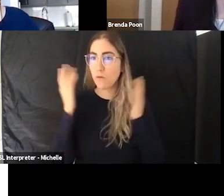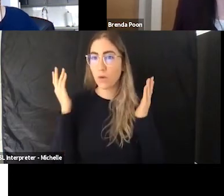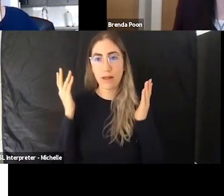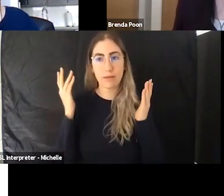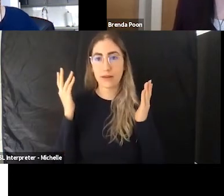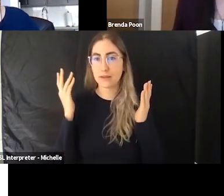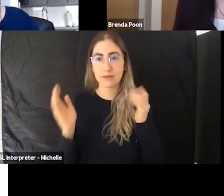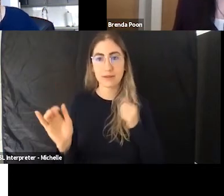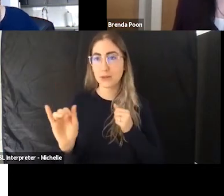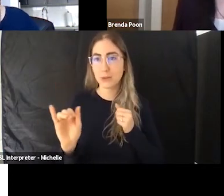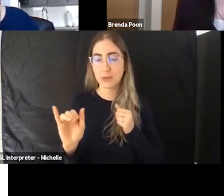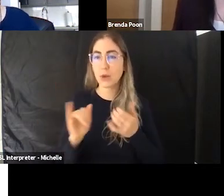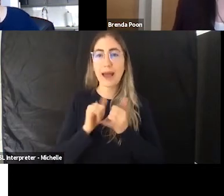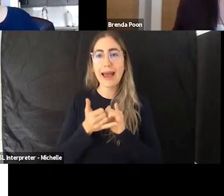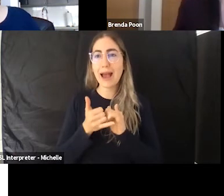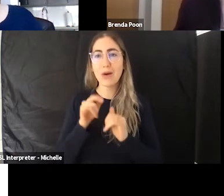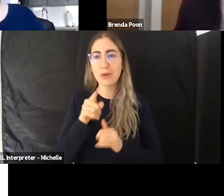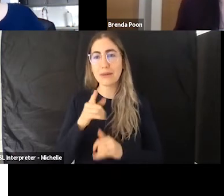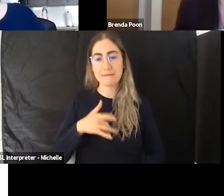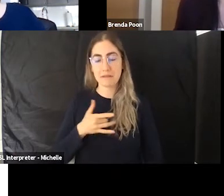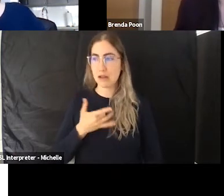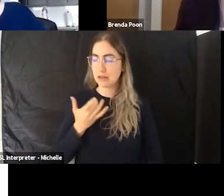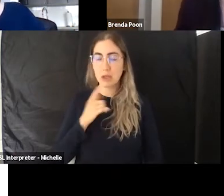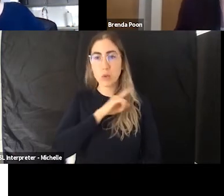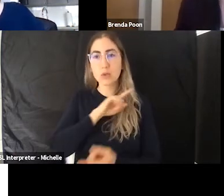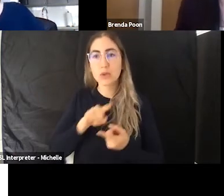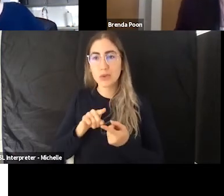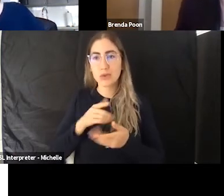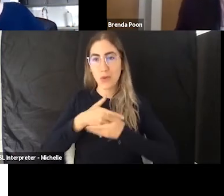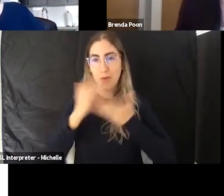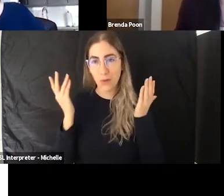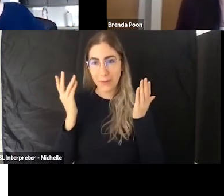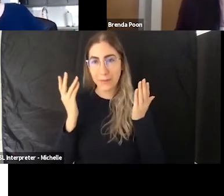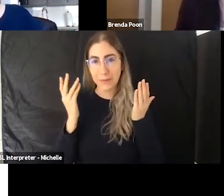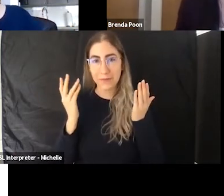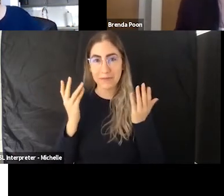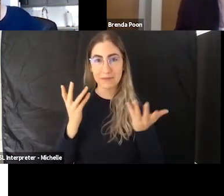INPUTS, SO WHAT ARE WAYS TO REDUCE THAT OVERWHELMING NATURE OF MULTIPLE, SIMULTANEOUS COMMUNICATION CHANNELS